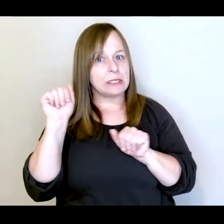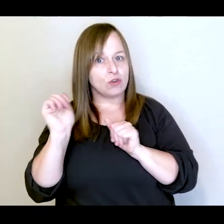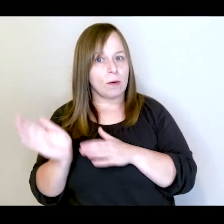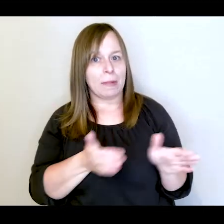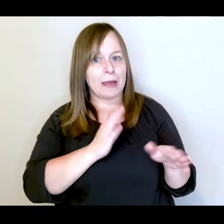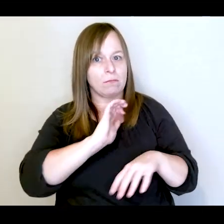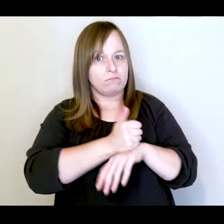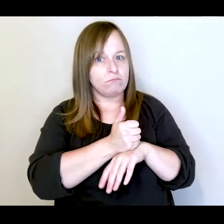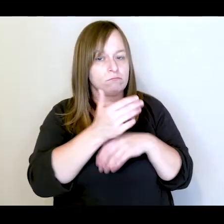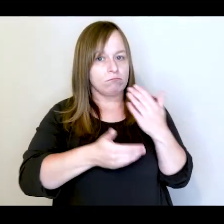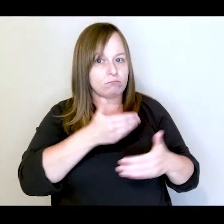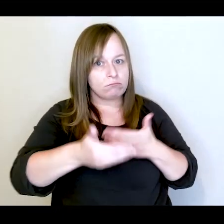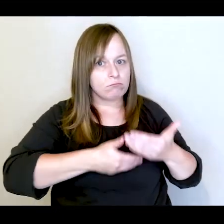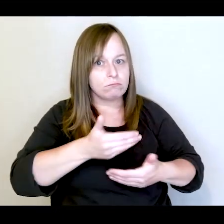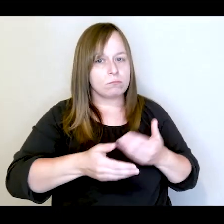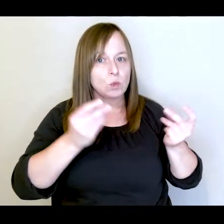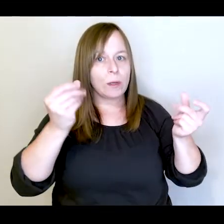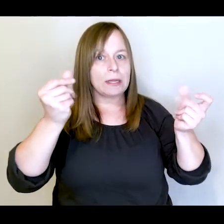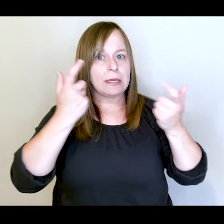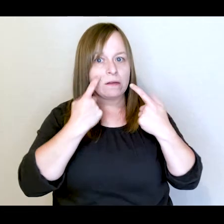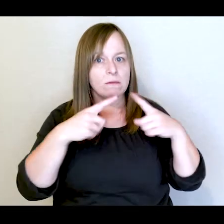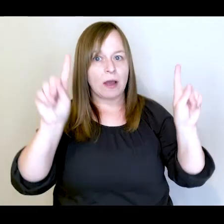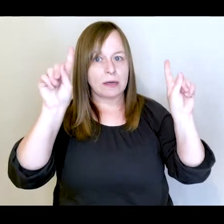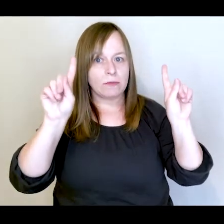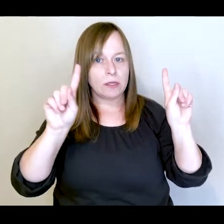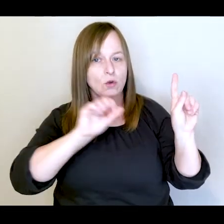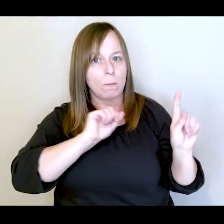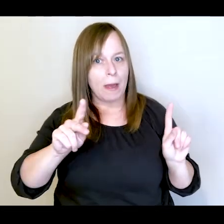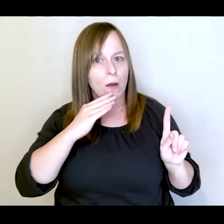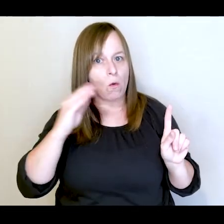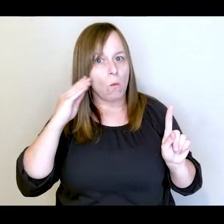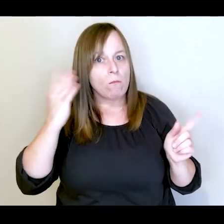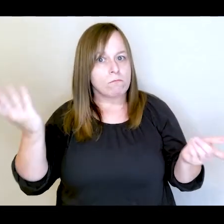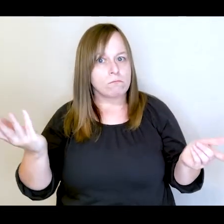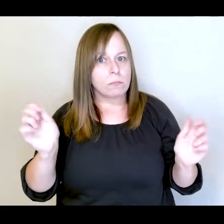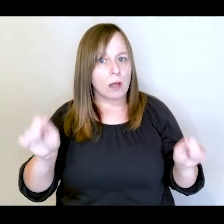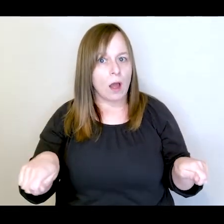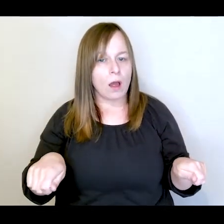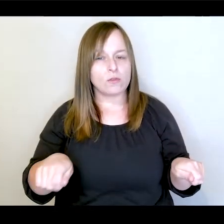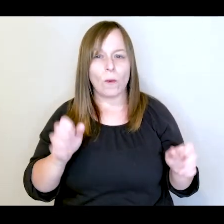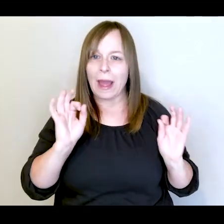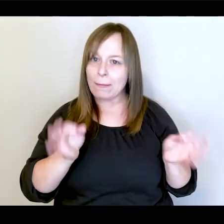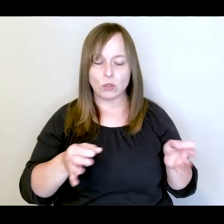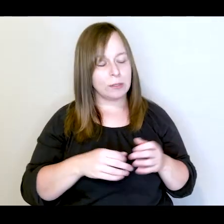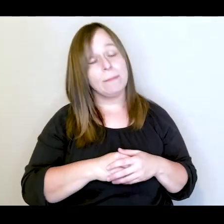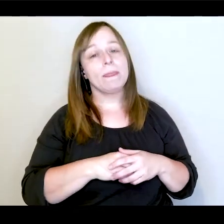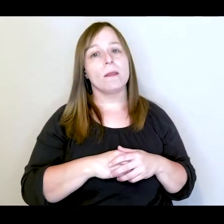is happening rapidly and effectively to return them to their communities so absolutely.